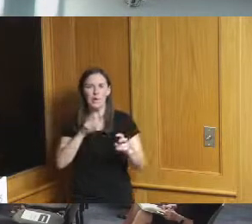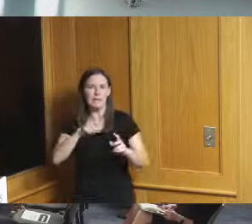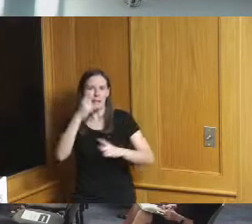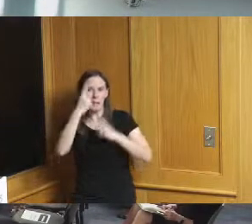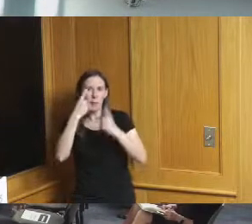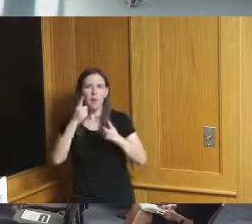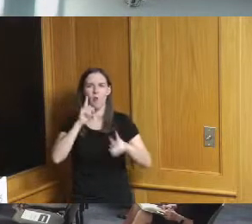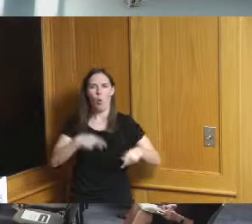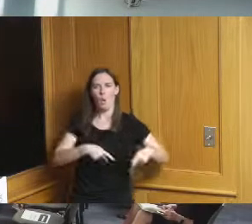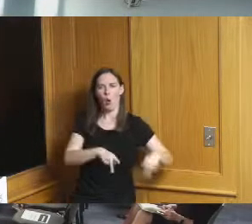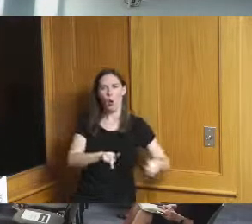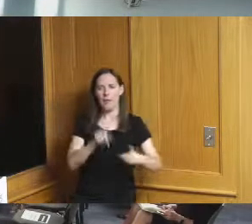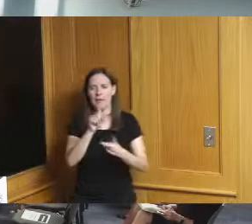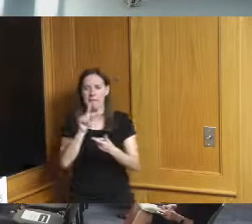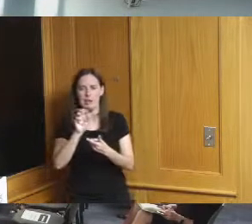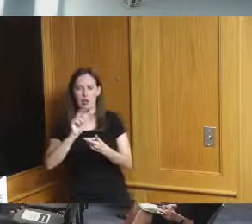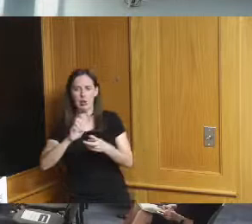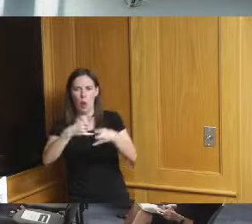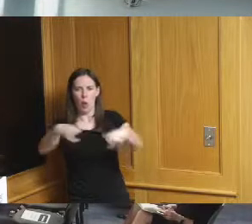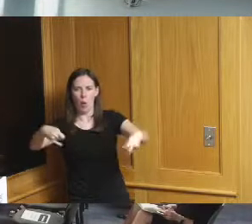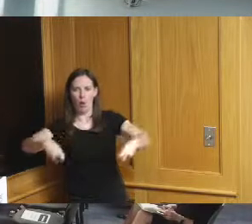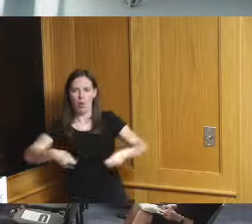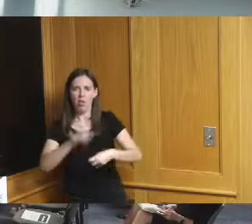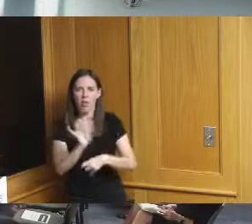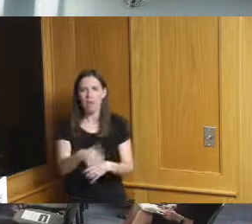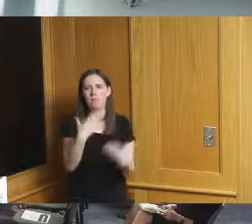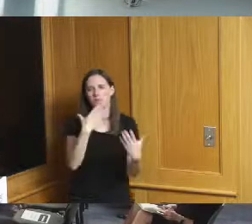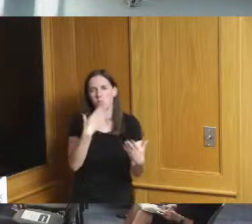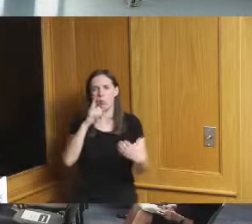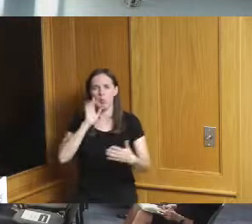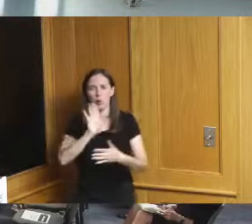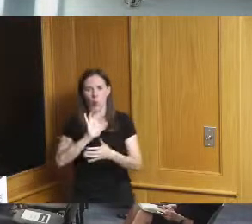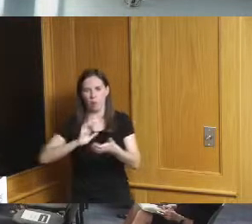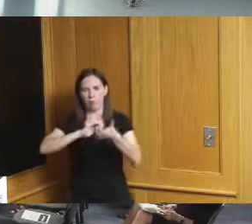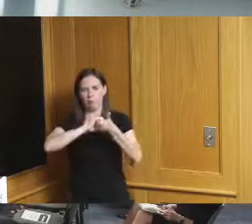and zoning and those kinds of things so thank you for that collaboration we appreciate it thank you